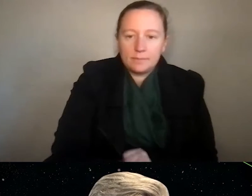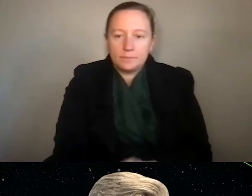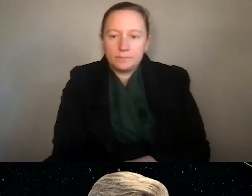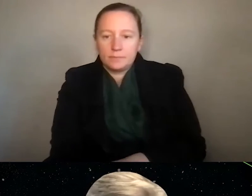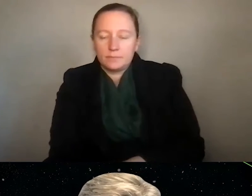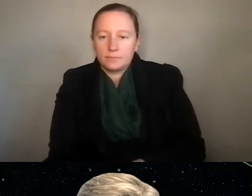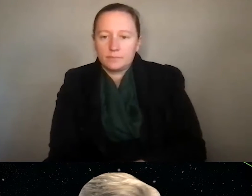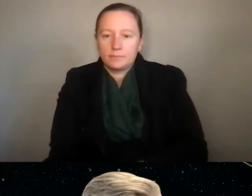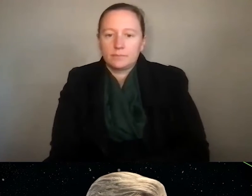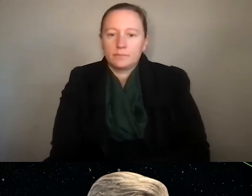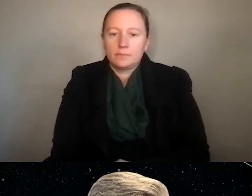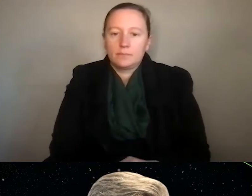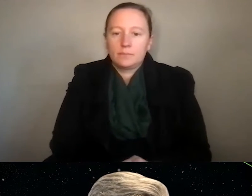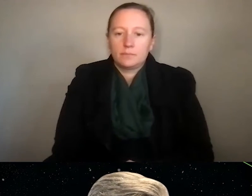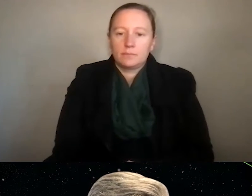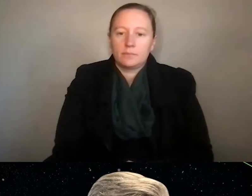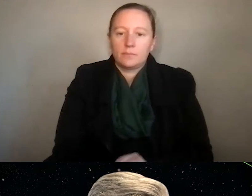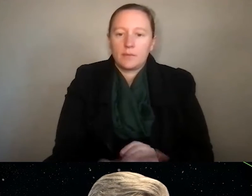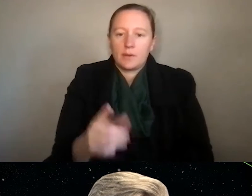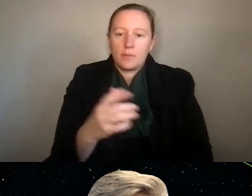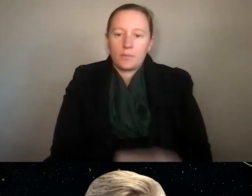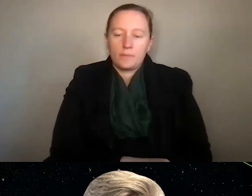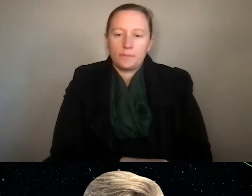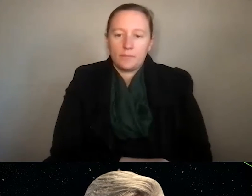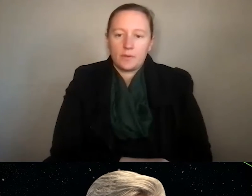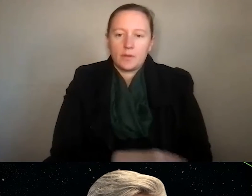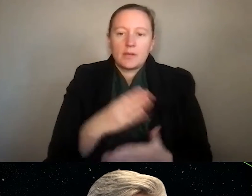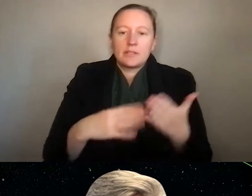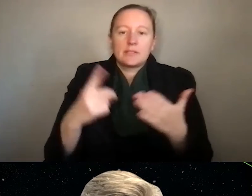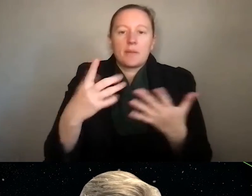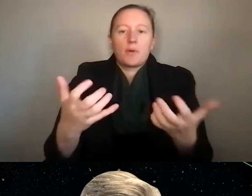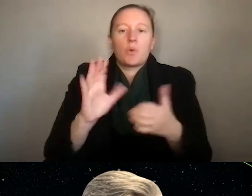I think we probably have, oh, somebody wants your email address,